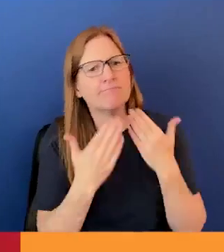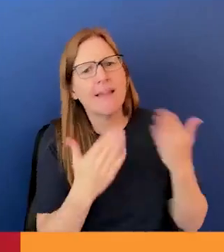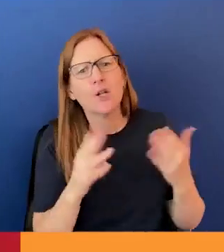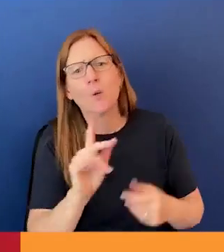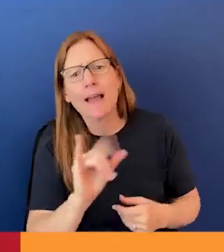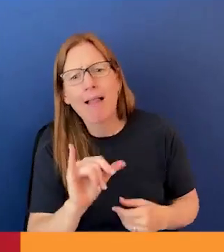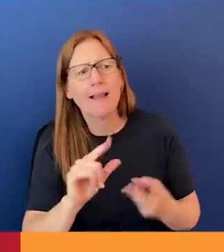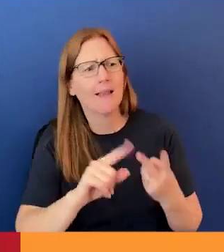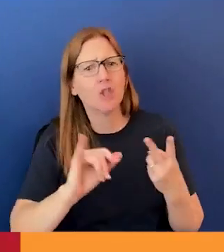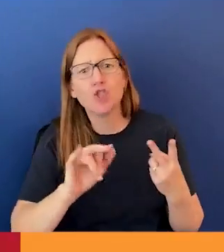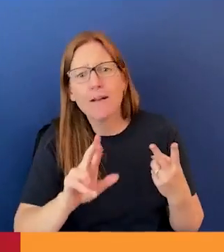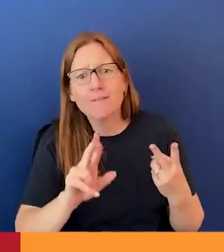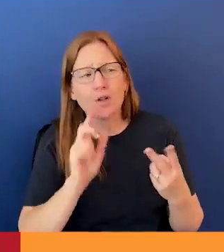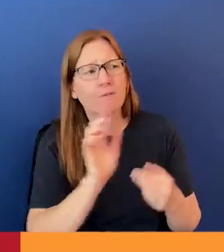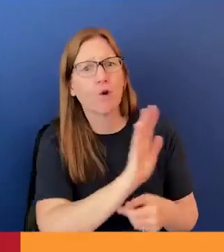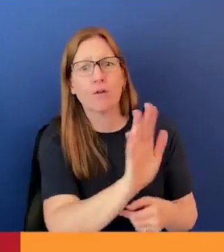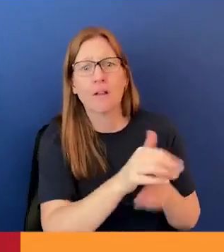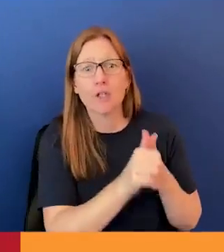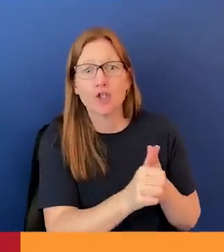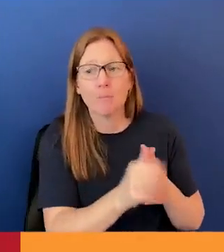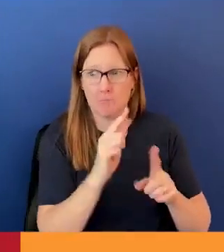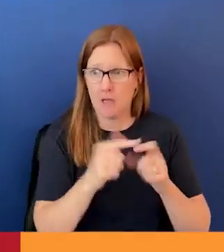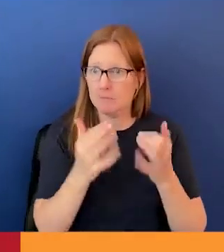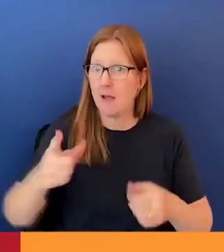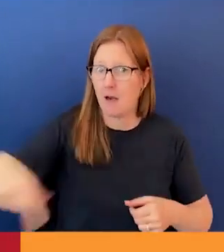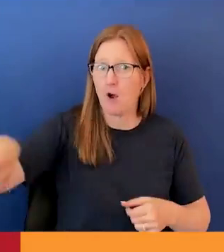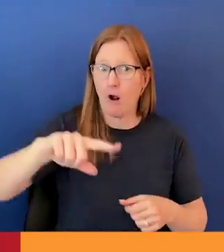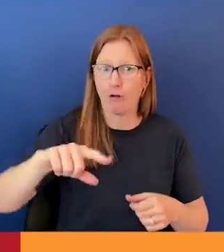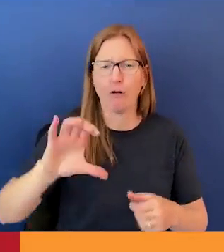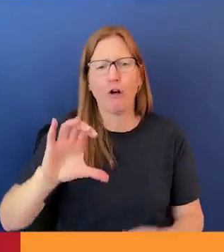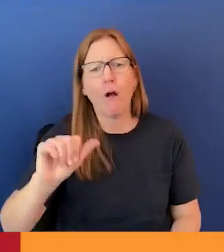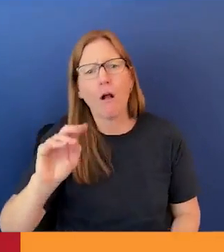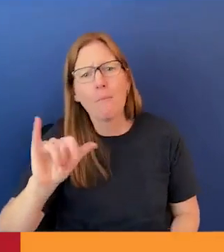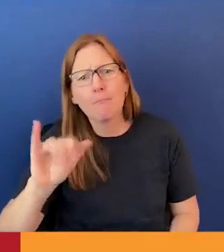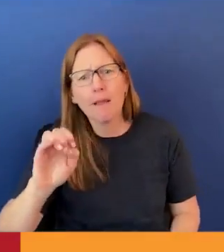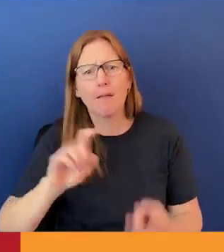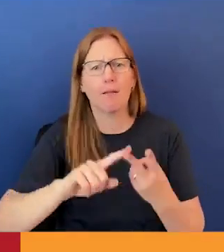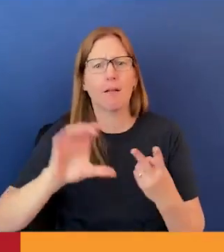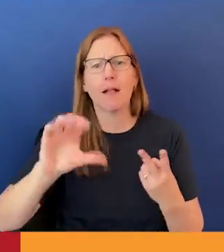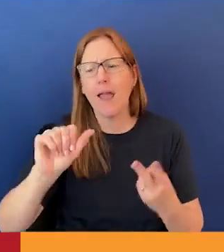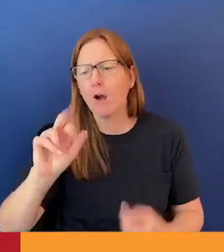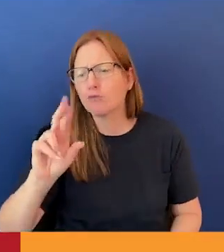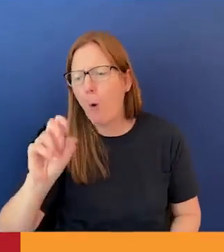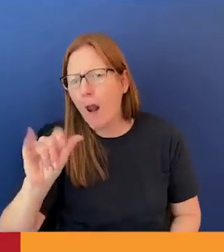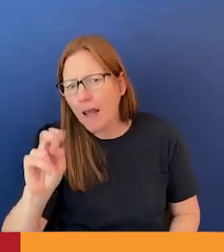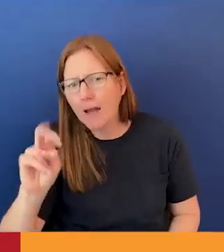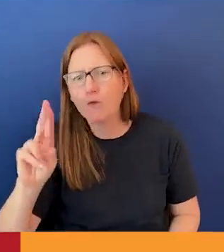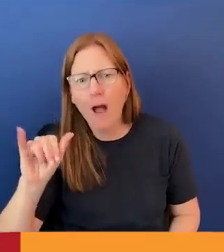on this, as well as many others in the room. I'm joined by Camille and Caroline Ryan and many others in the Center